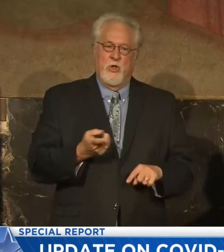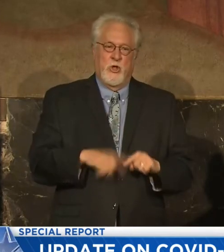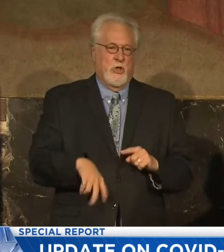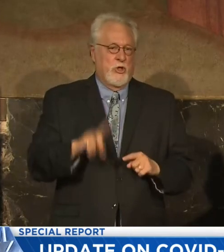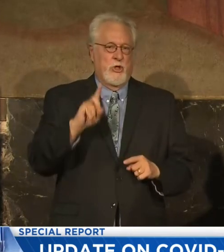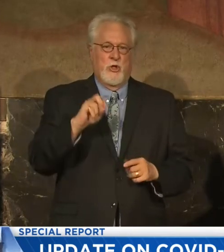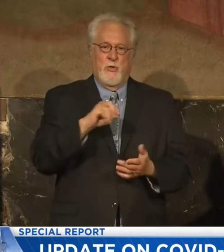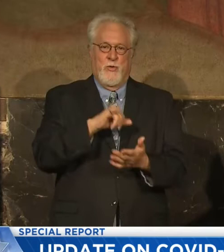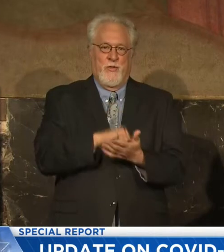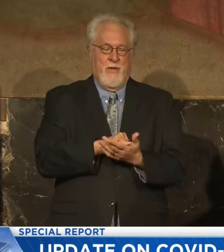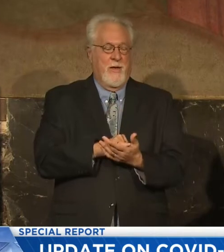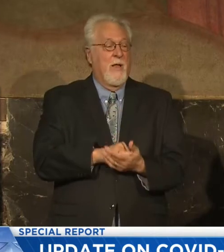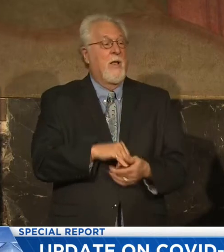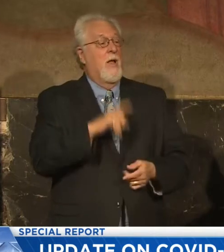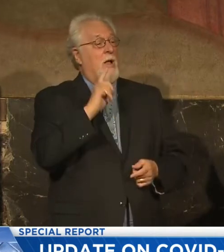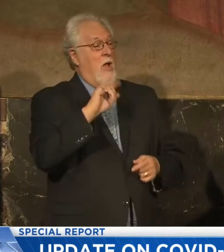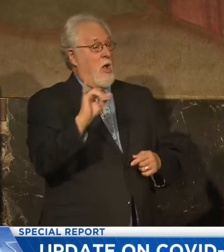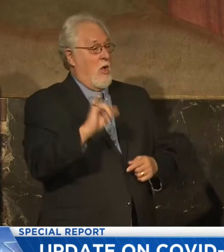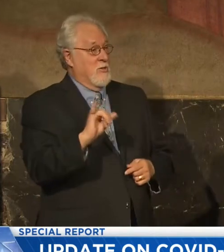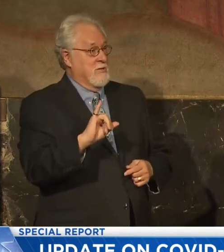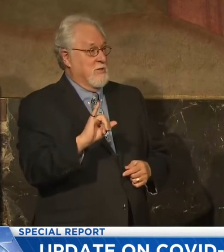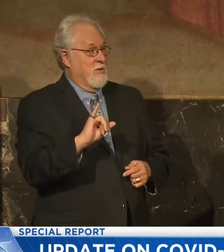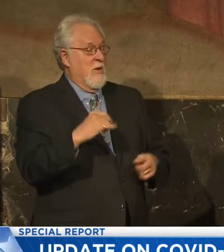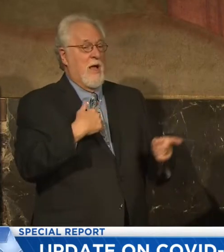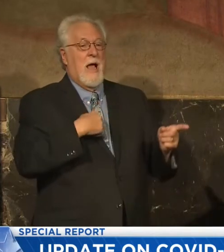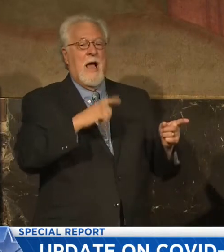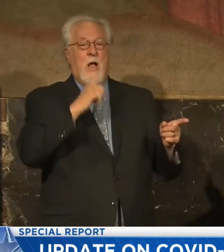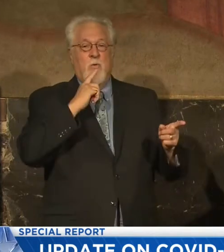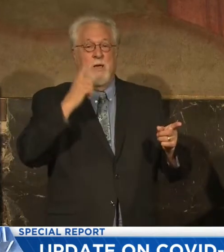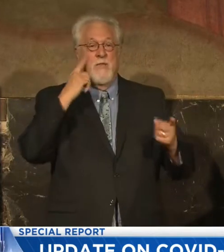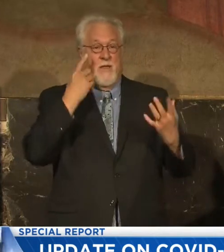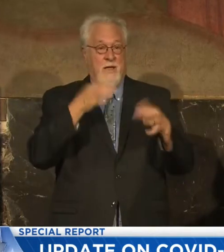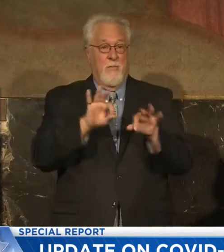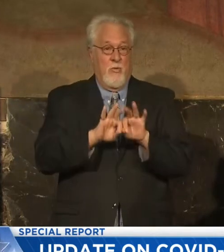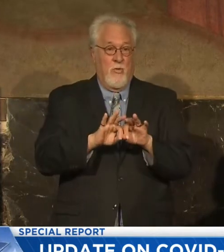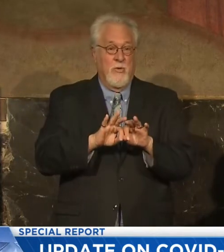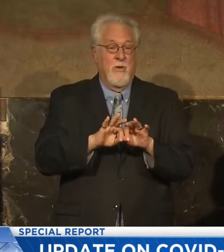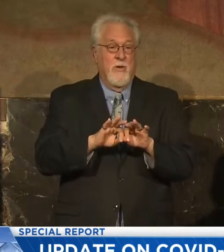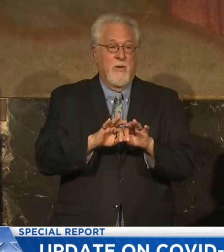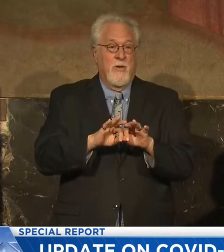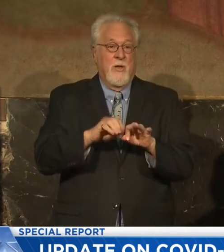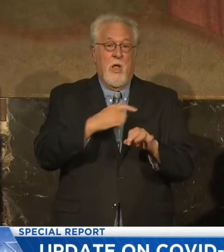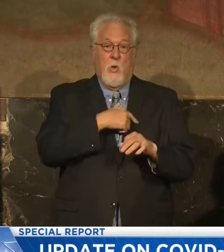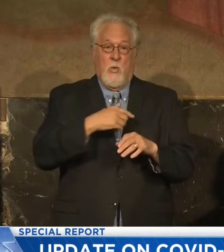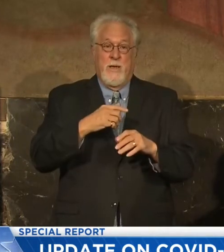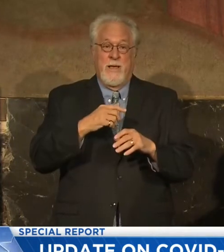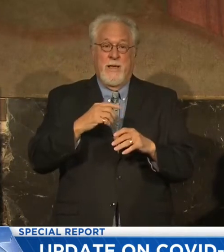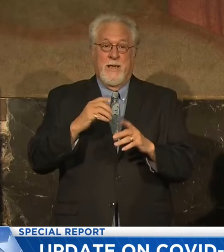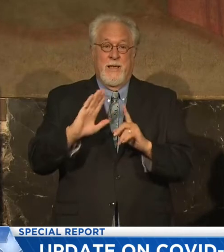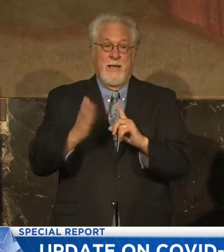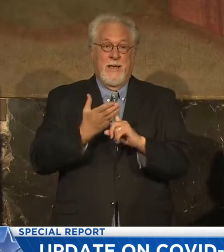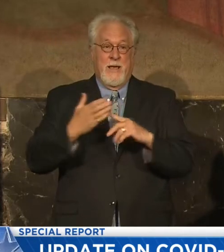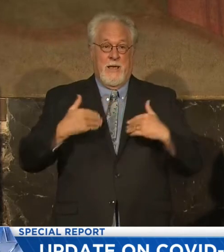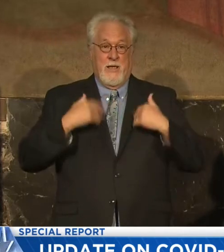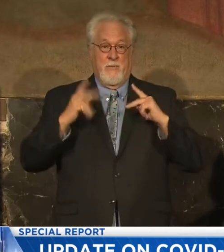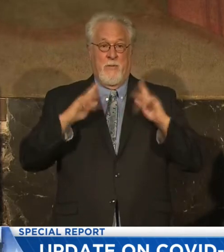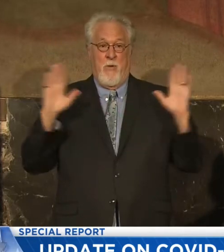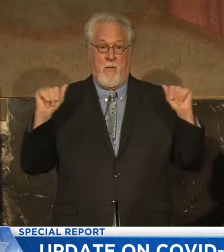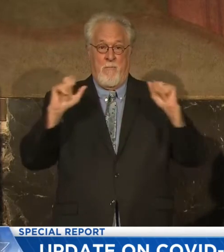BUT, YOU KNOW, I SHARE COACH RYAN'S FEELINGS ON THAT. IT WOULD NOT BE GOOD IF WE COULDN'T DO THAT.